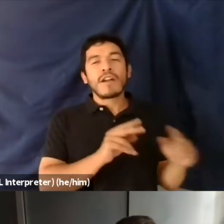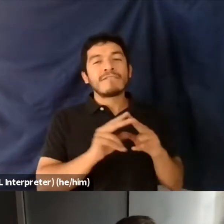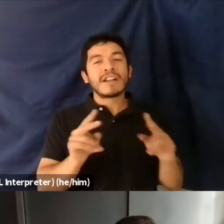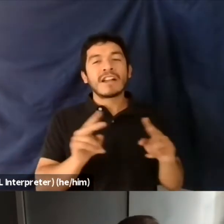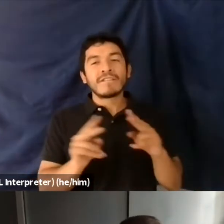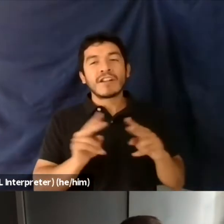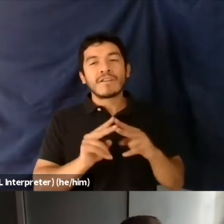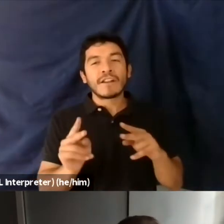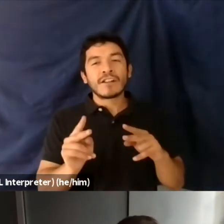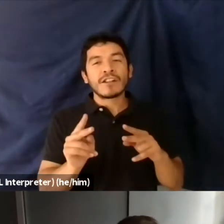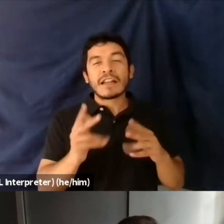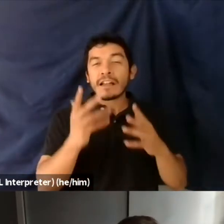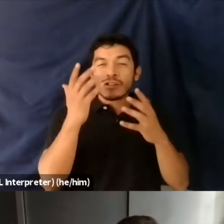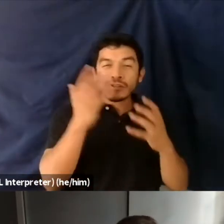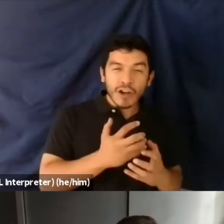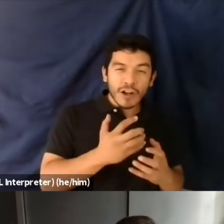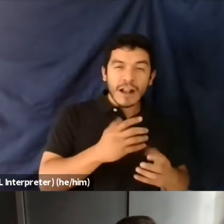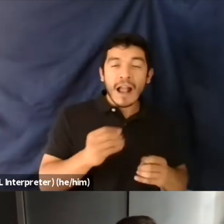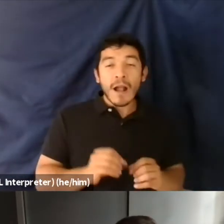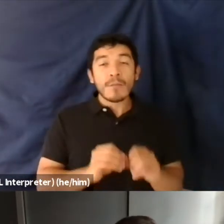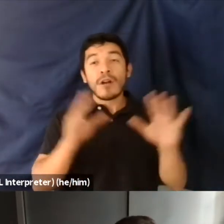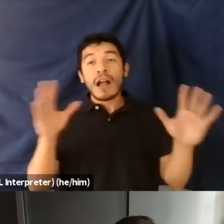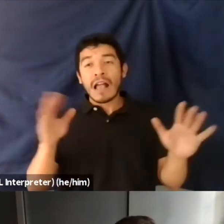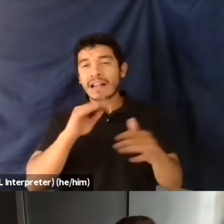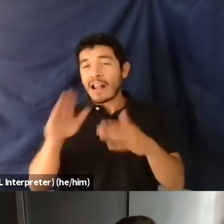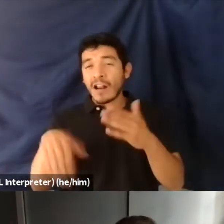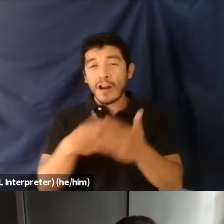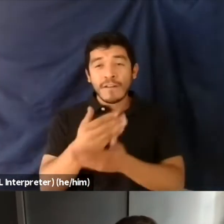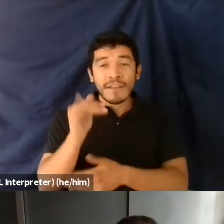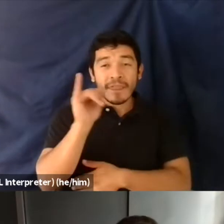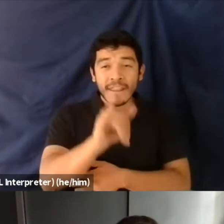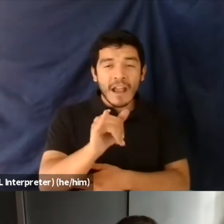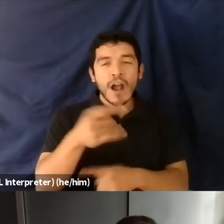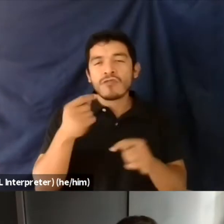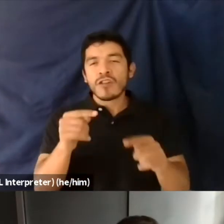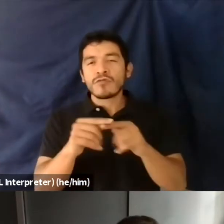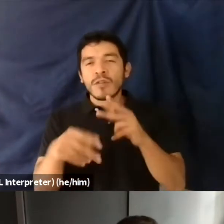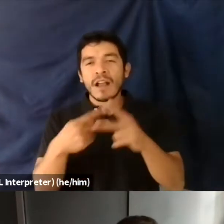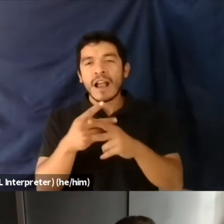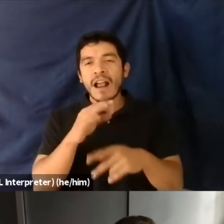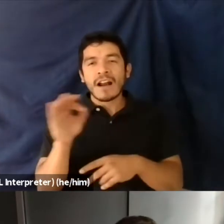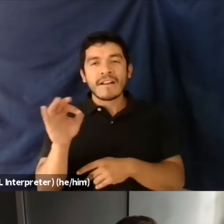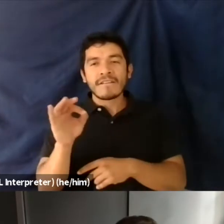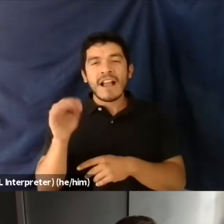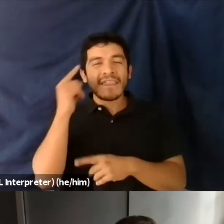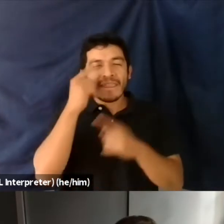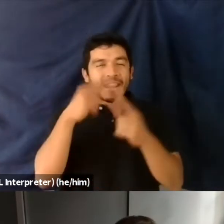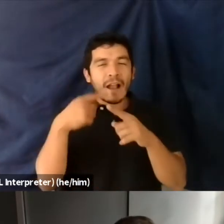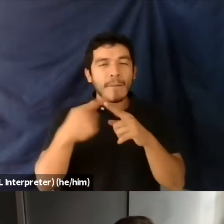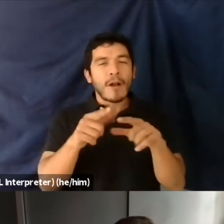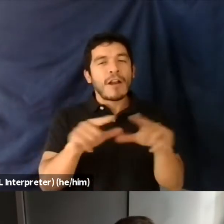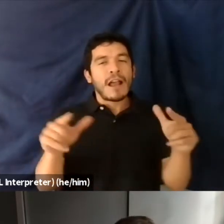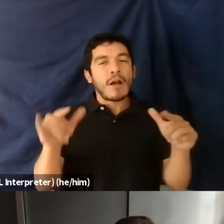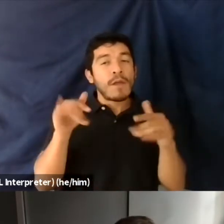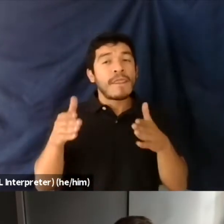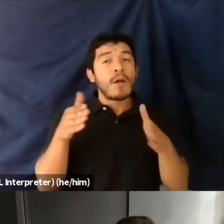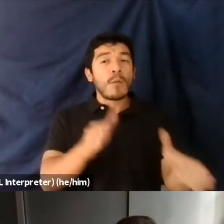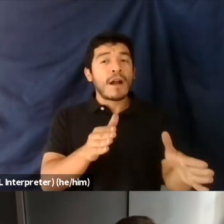in darkness and brightness and all of that, trying to kind of think about language that way and landscape that way and how it relates